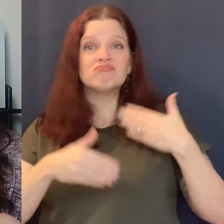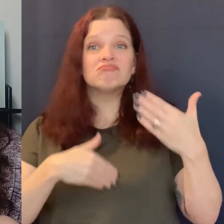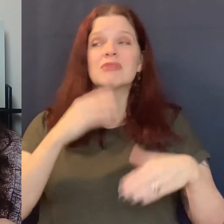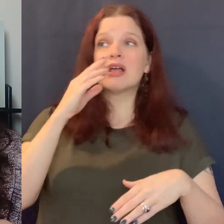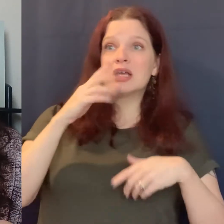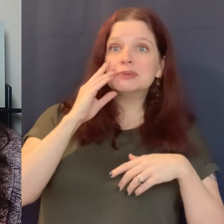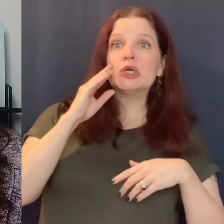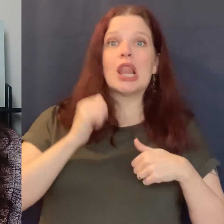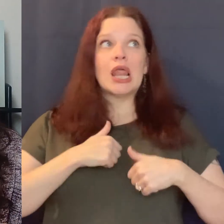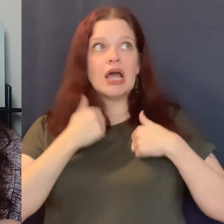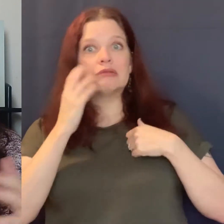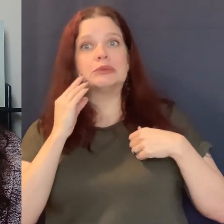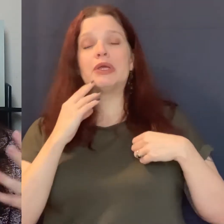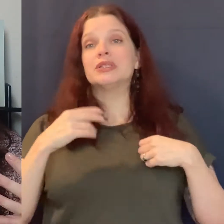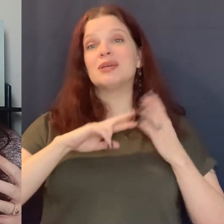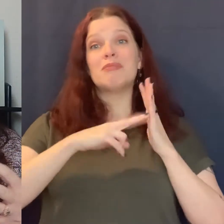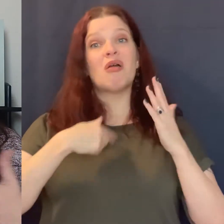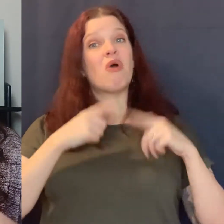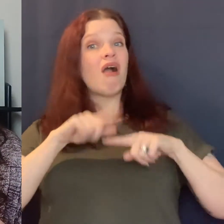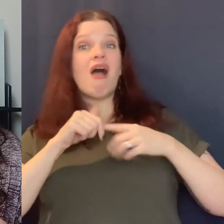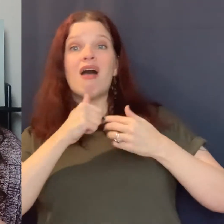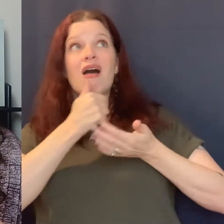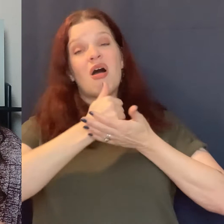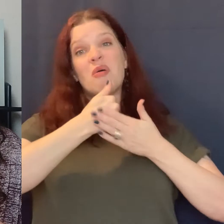are taught and told and experience the world in a way that helps us feel